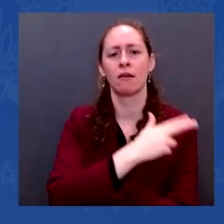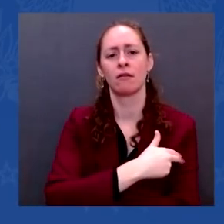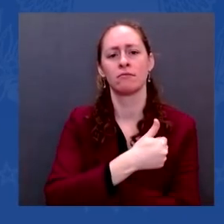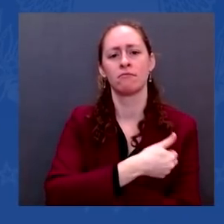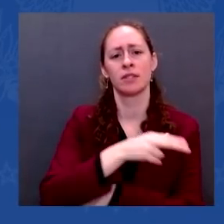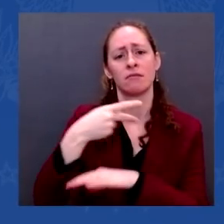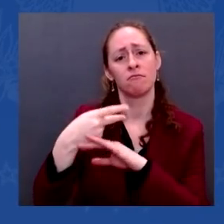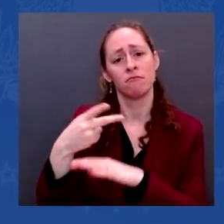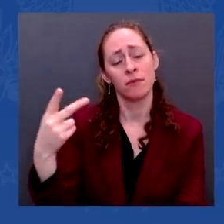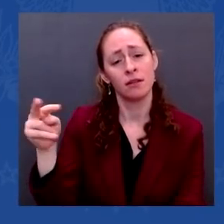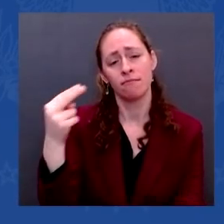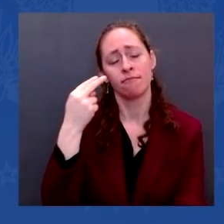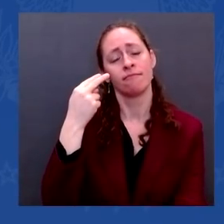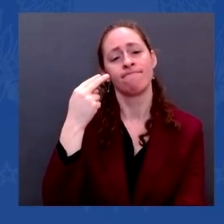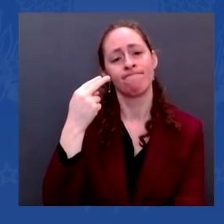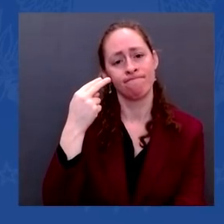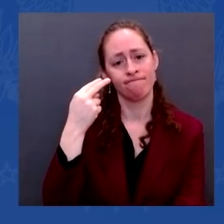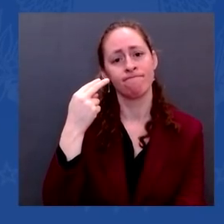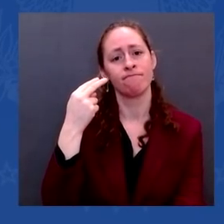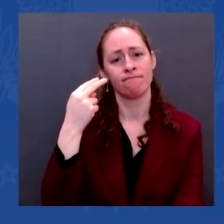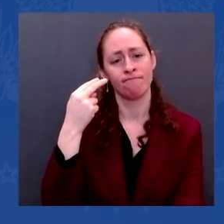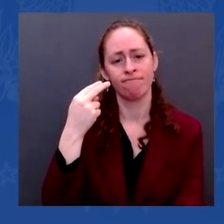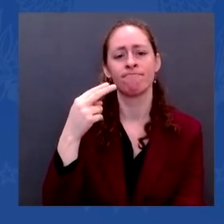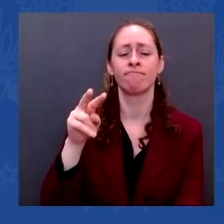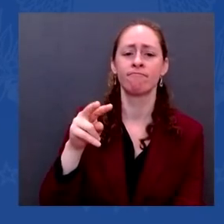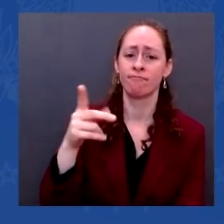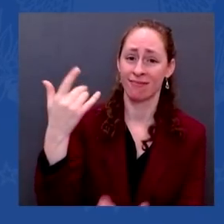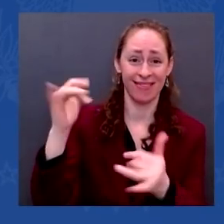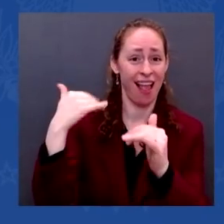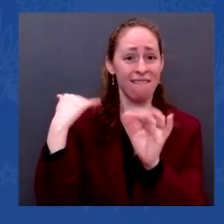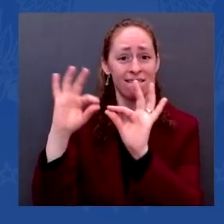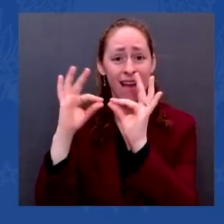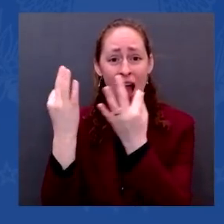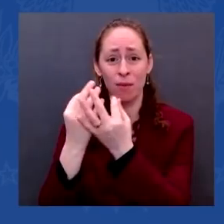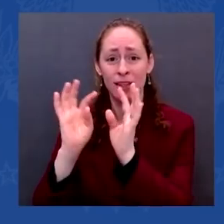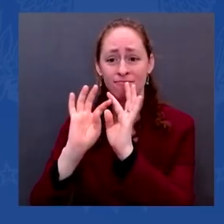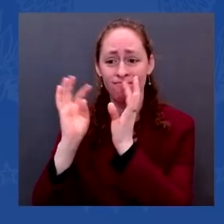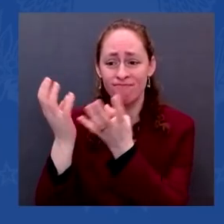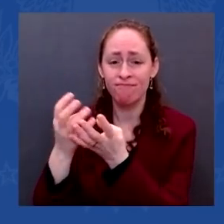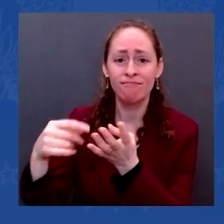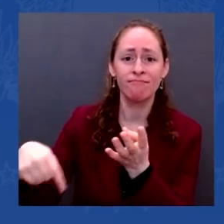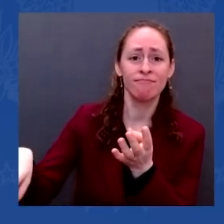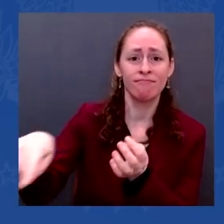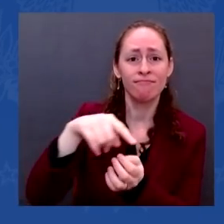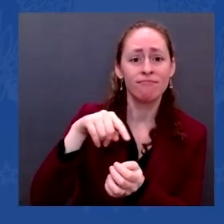We were all three on the bed. And he turned to me and he said, "Dad, I want you to know I'm not afraid."